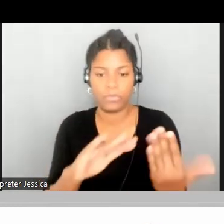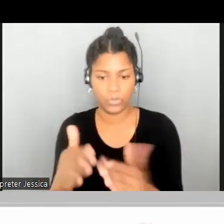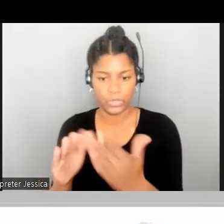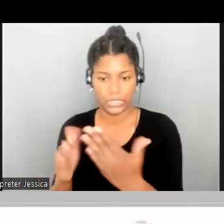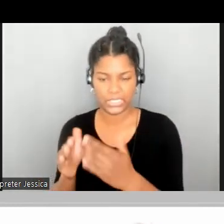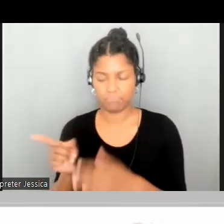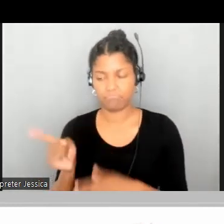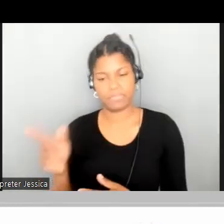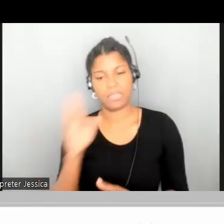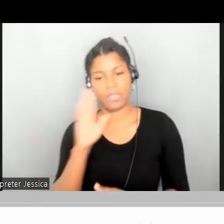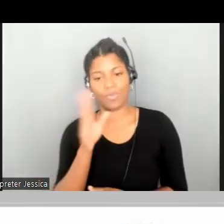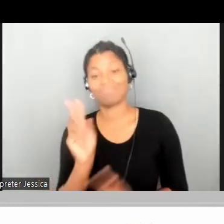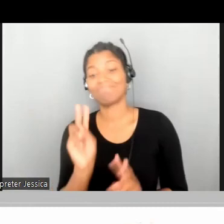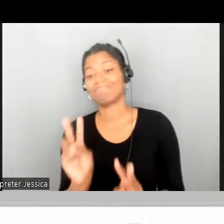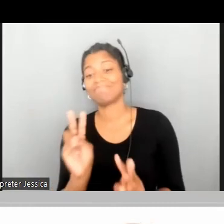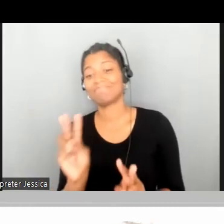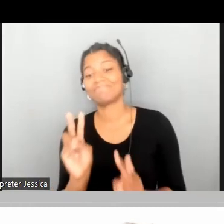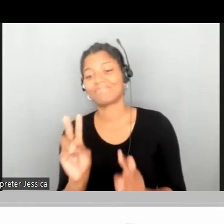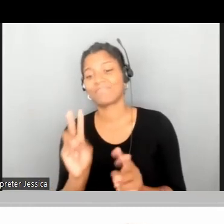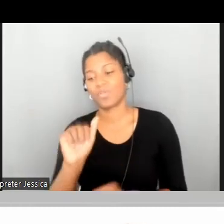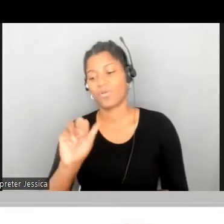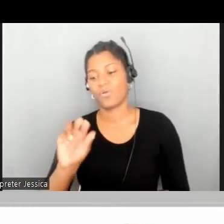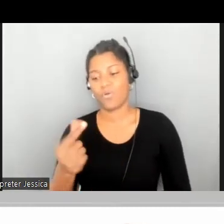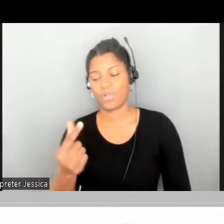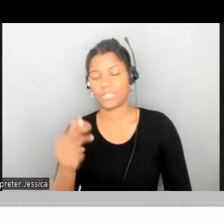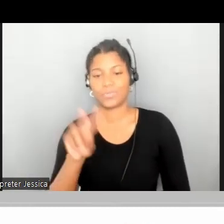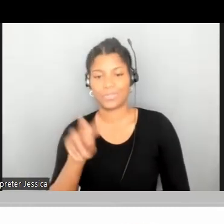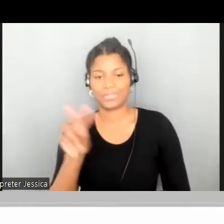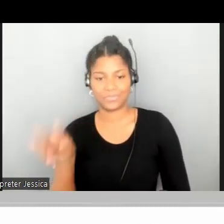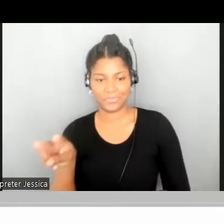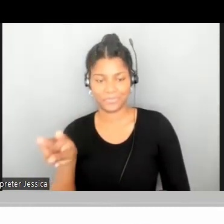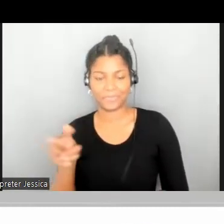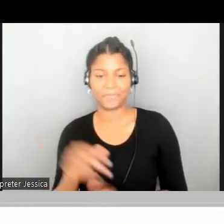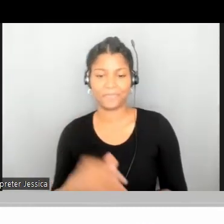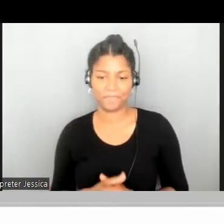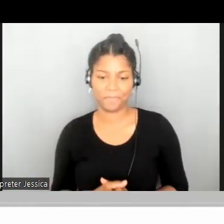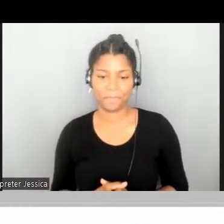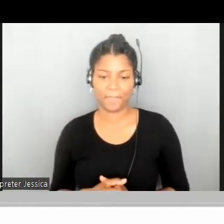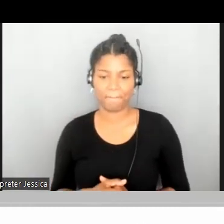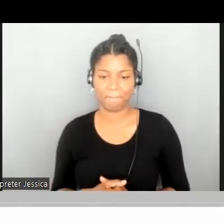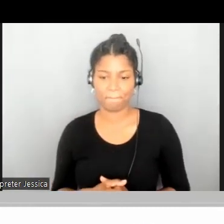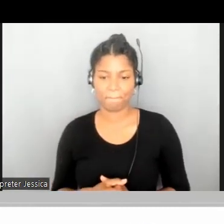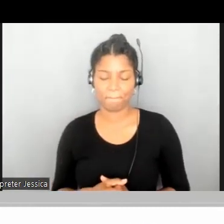So tune in and watch for information to register for that one.